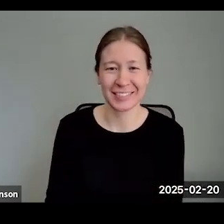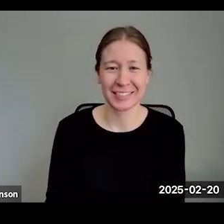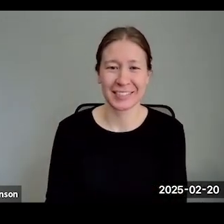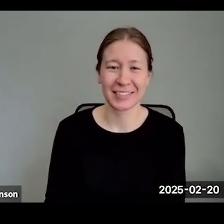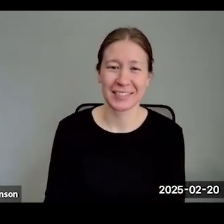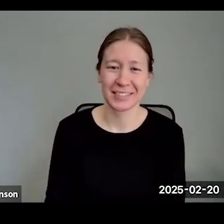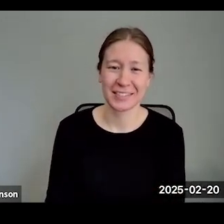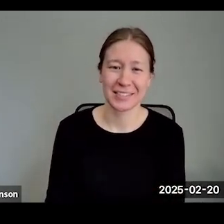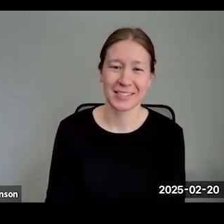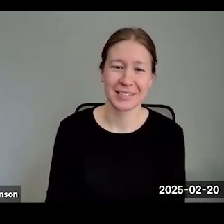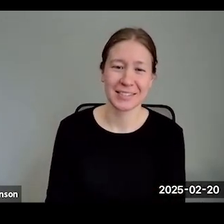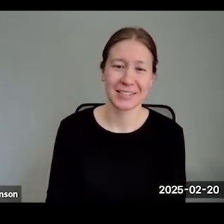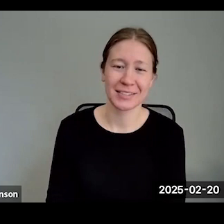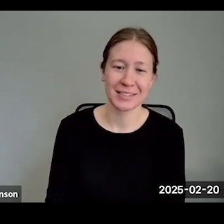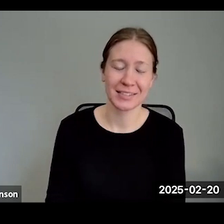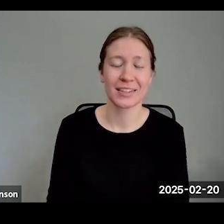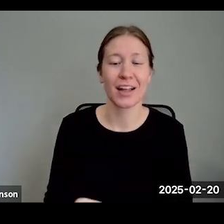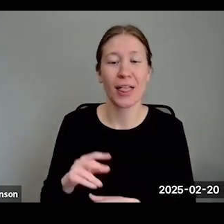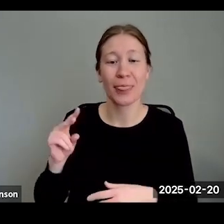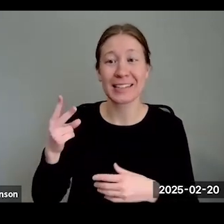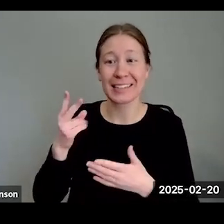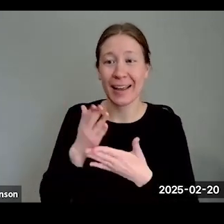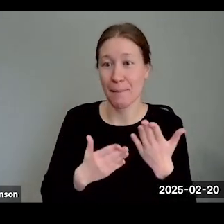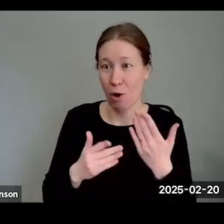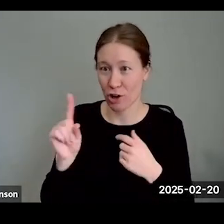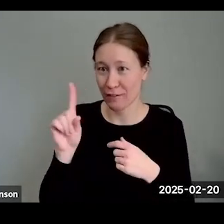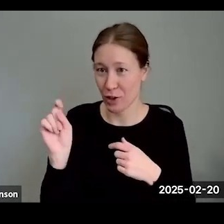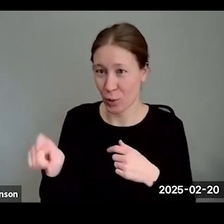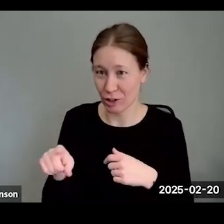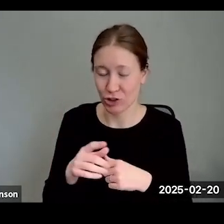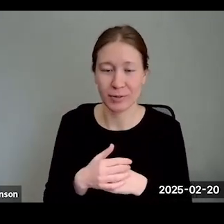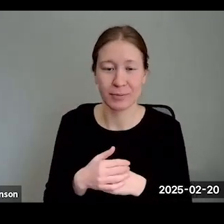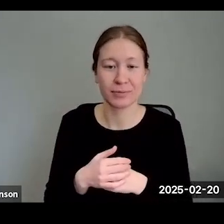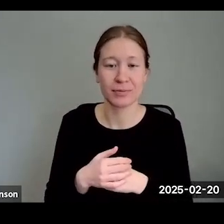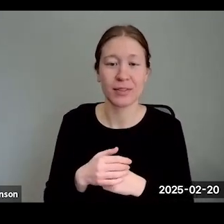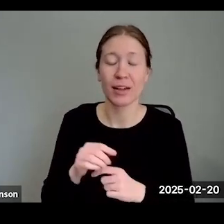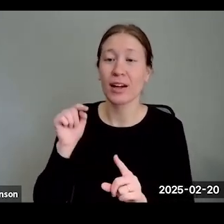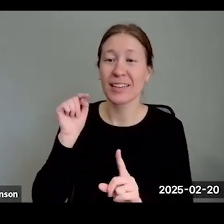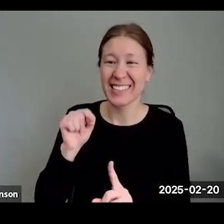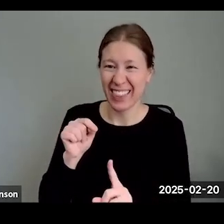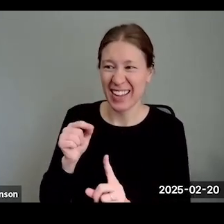All right, the second part of our question. Does this accommodation request,